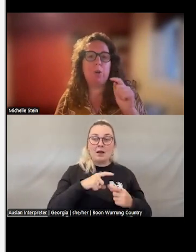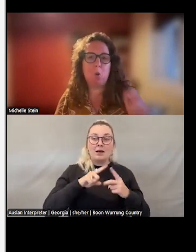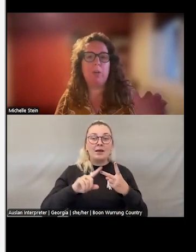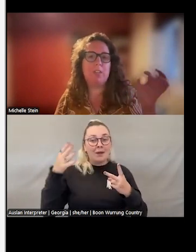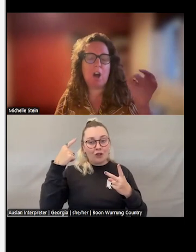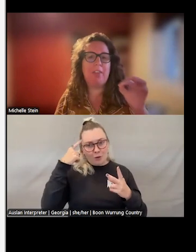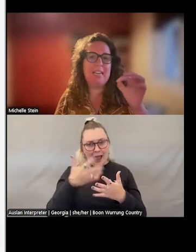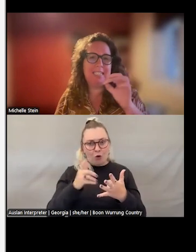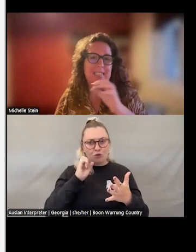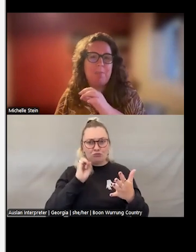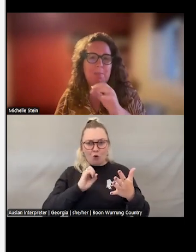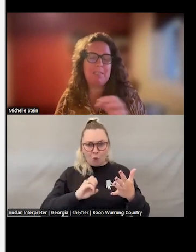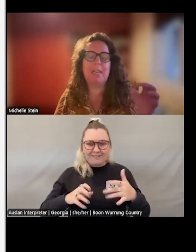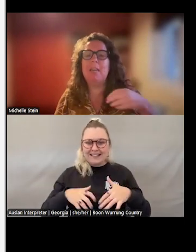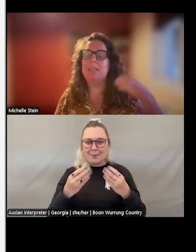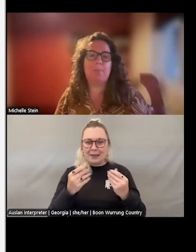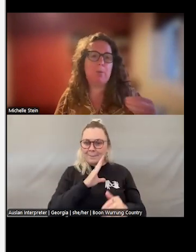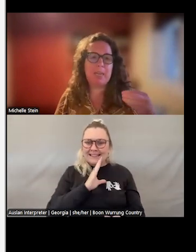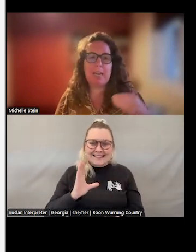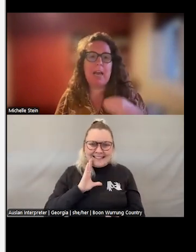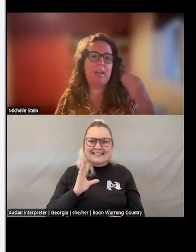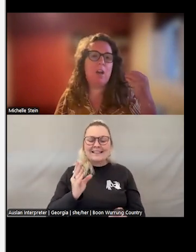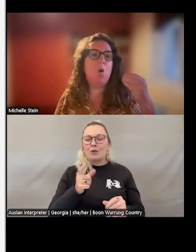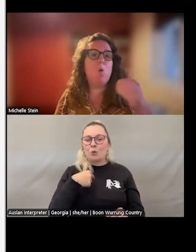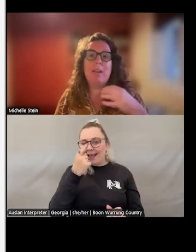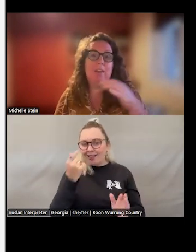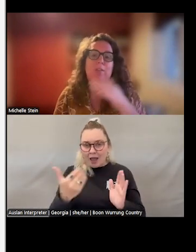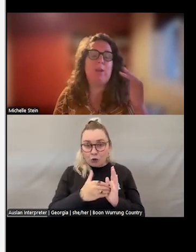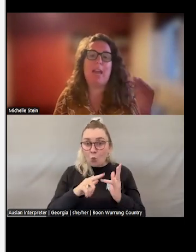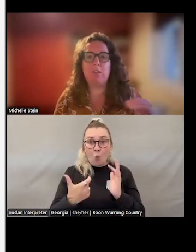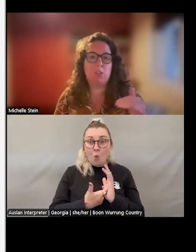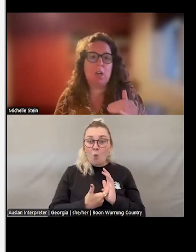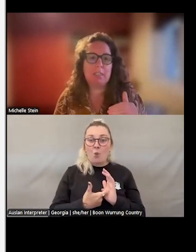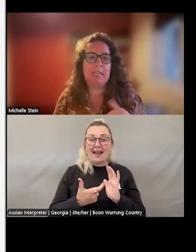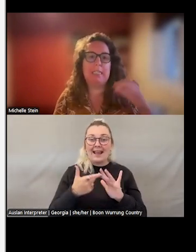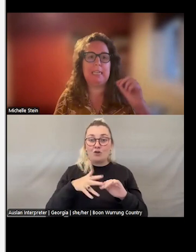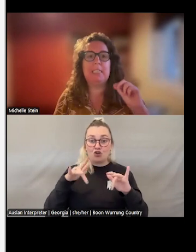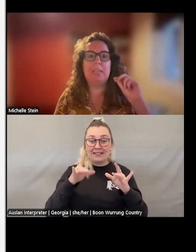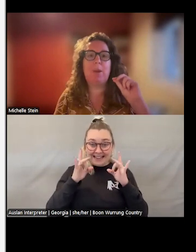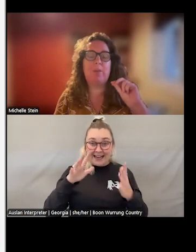to record. Is there something we can add, or if we haven't started collecting data somewhere,